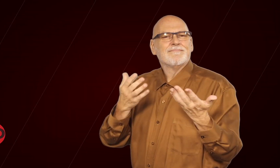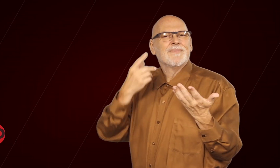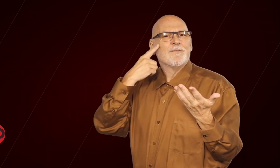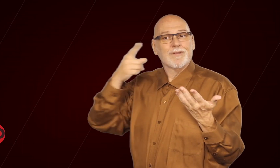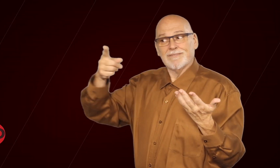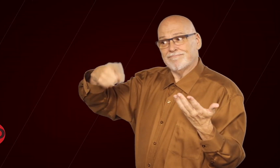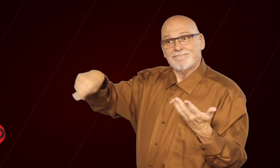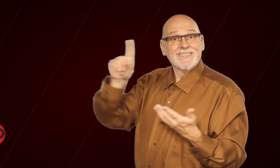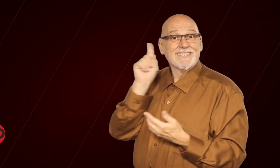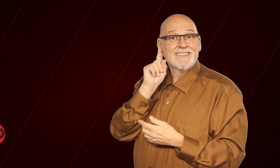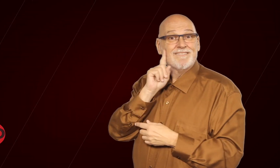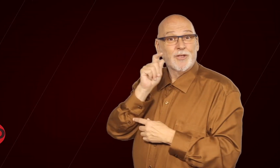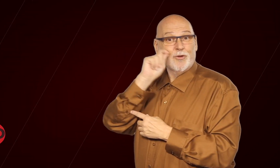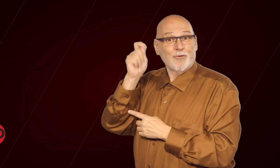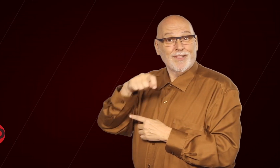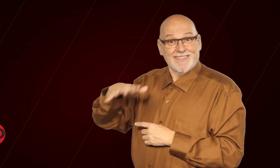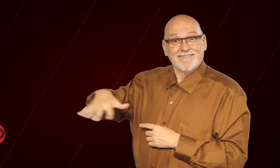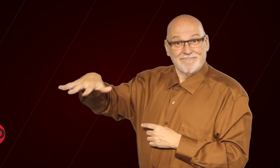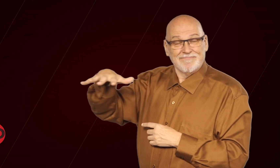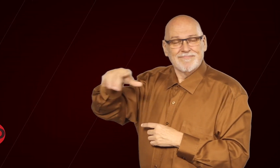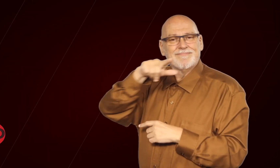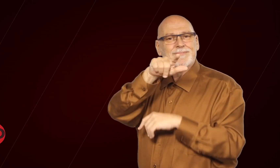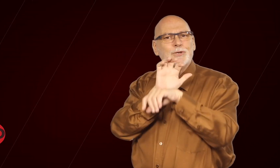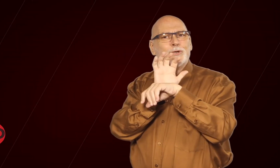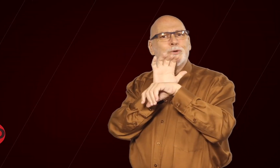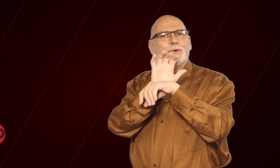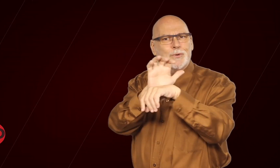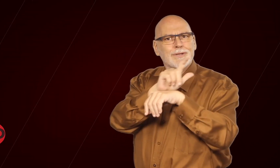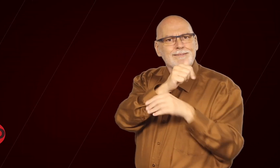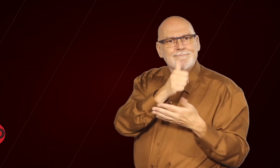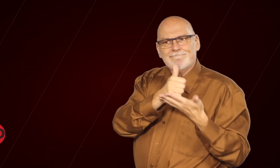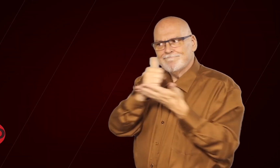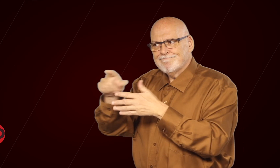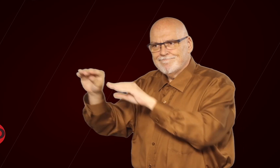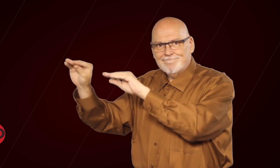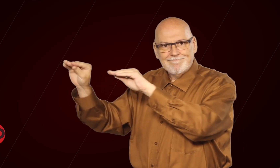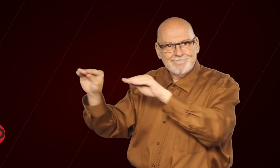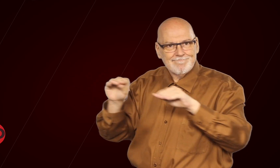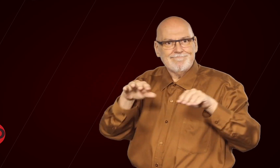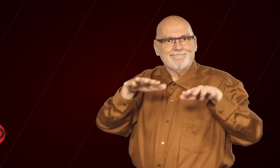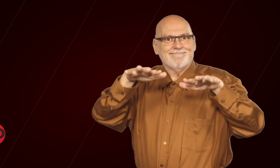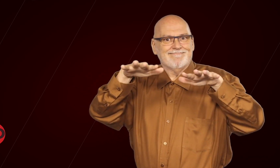[ANSELMO]: For those Deaf Ukrainians that CDGM helps settle in Canada,